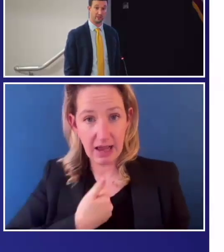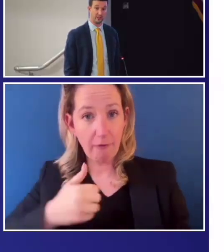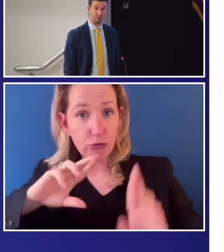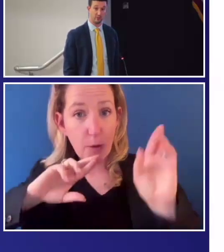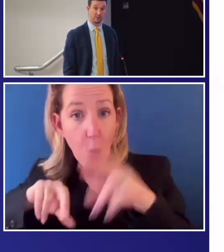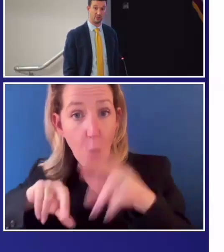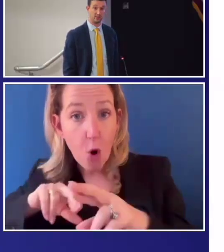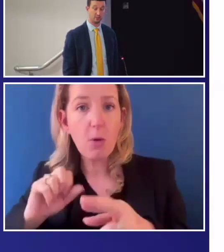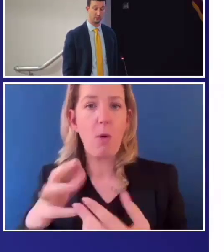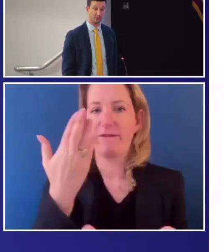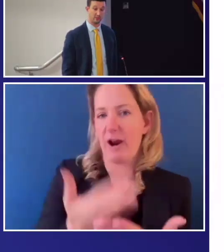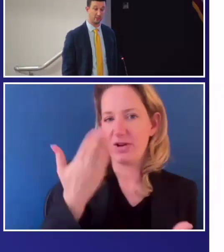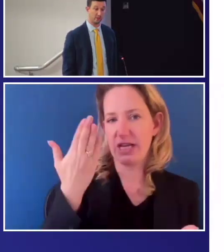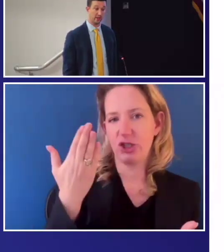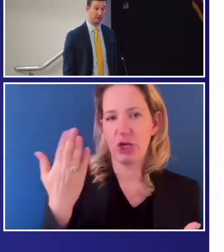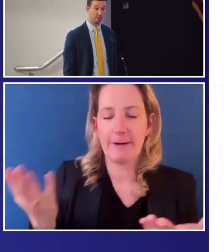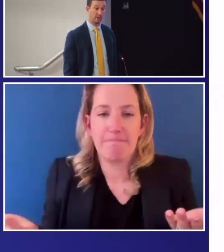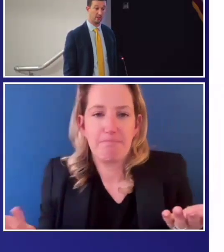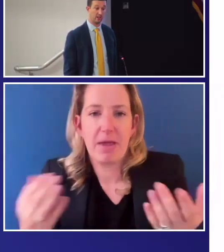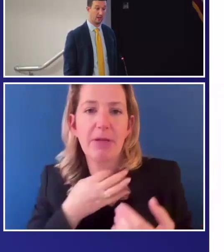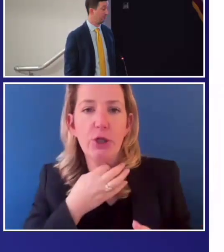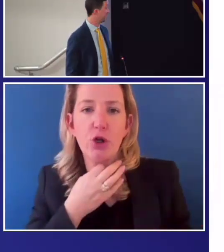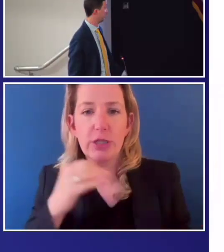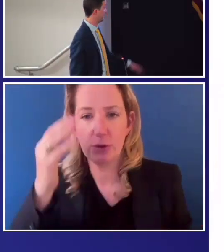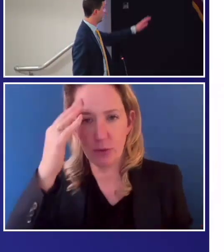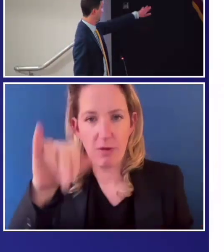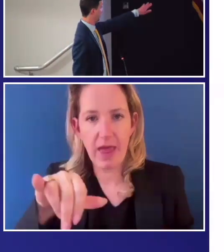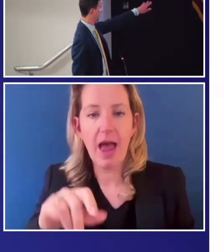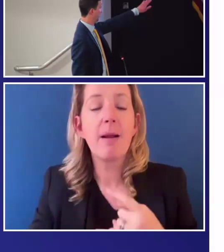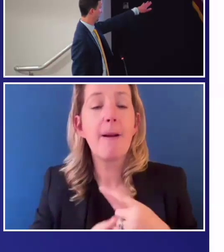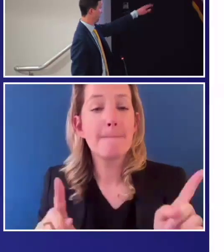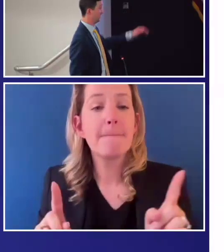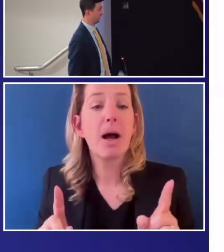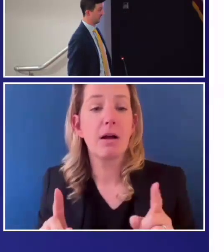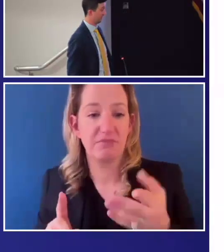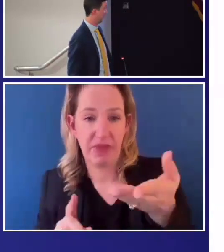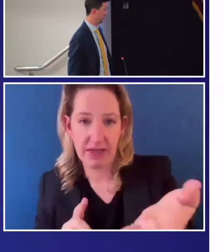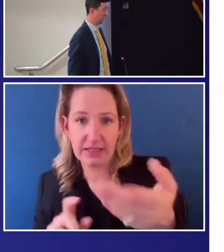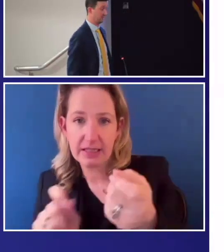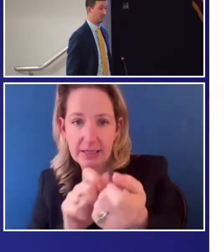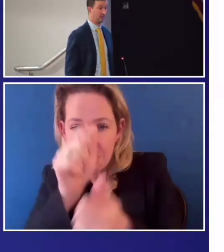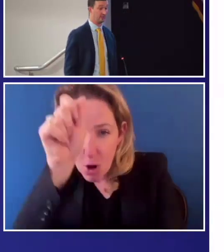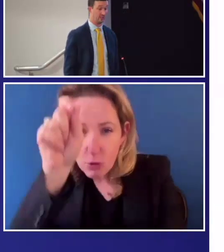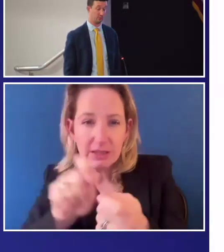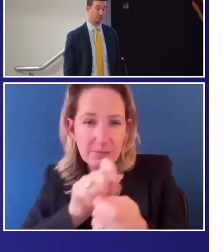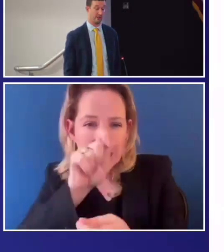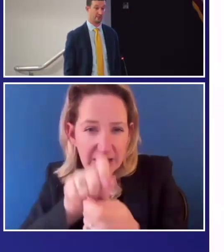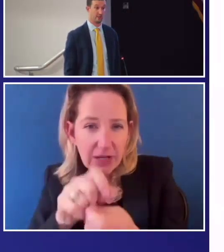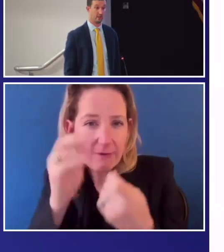verification process? I'd be curious to know that, but this is the definition and the most specific information that the ACS provides.